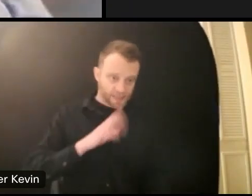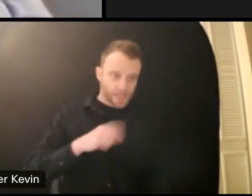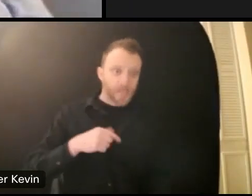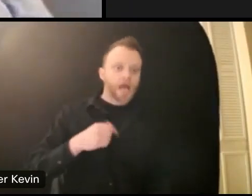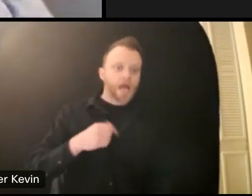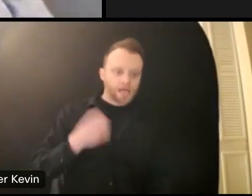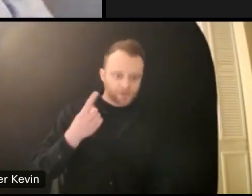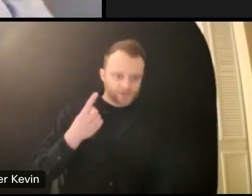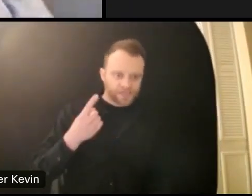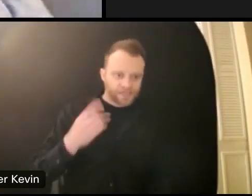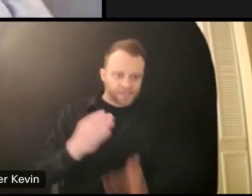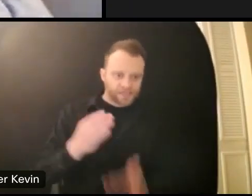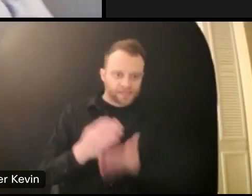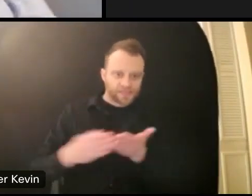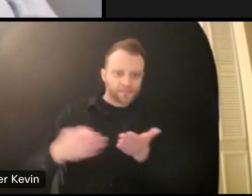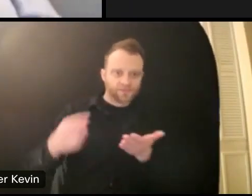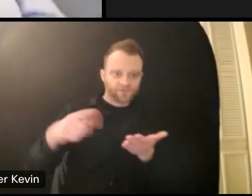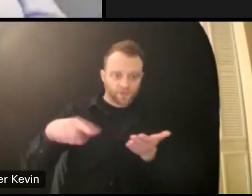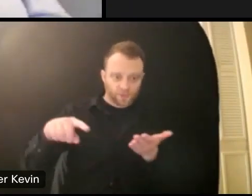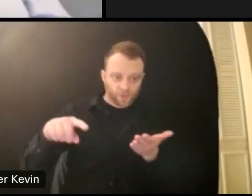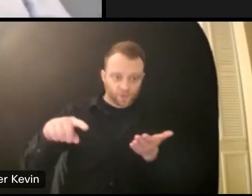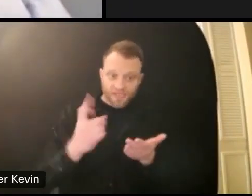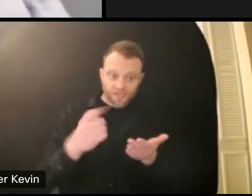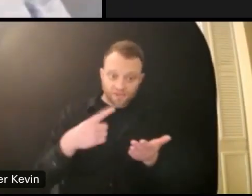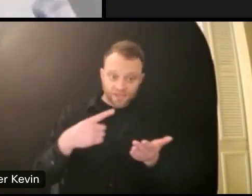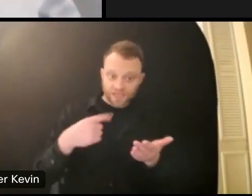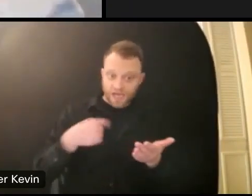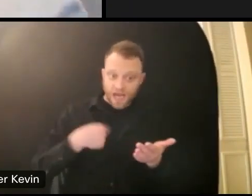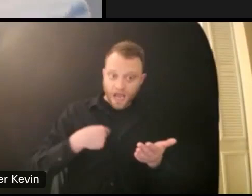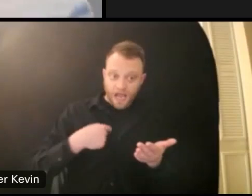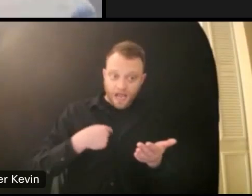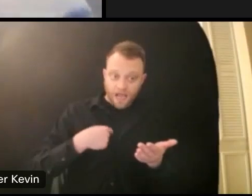water and someone turning on a fire hose ... its just too much water, right? (?) That's true.